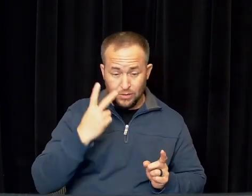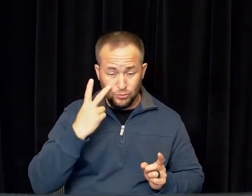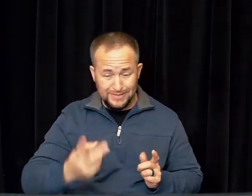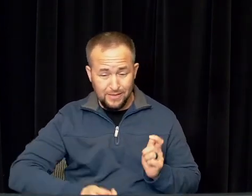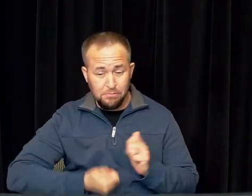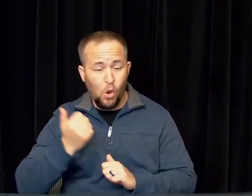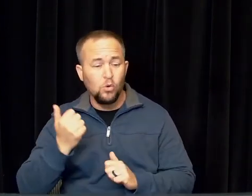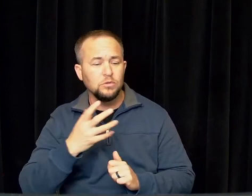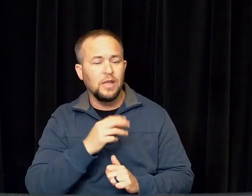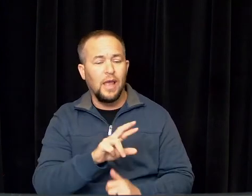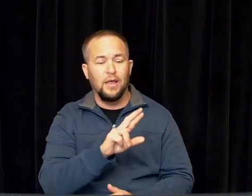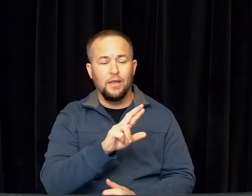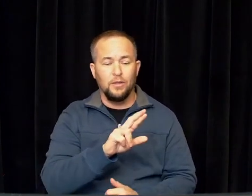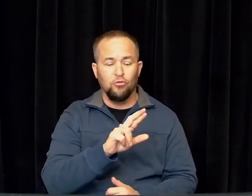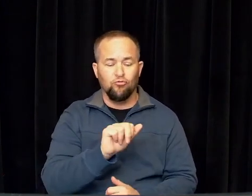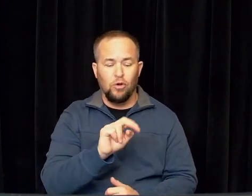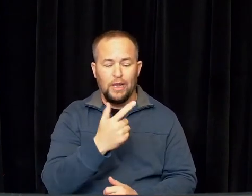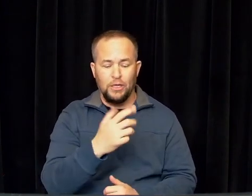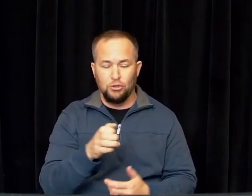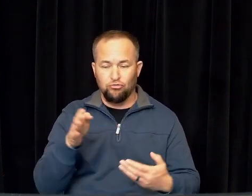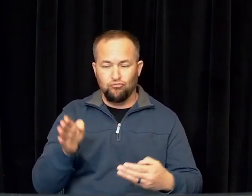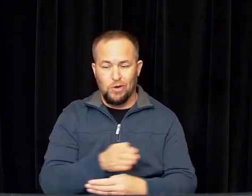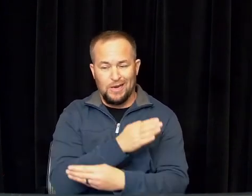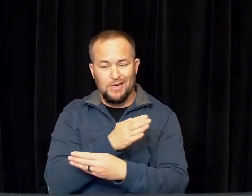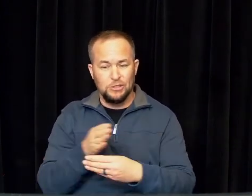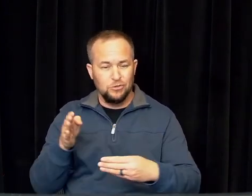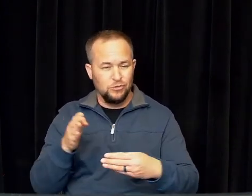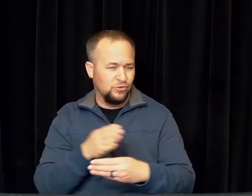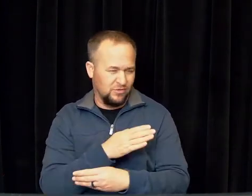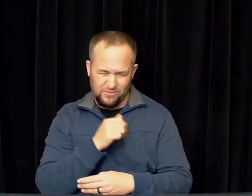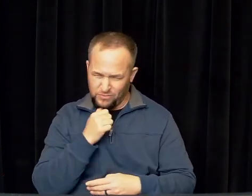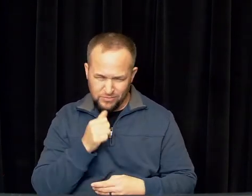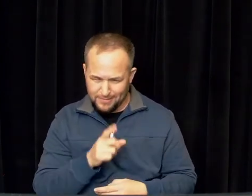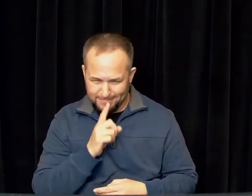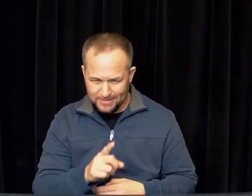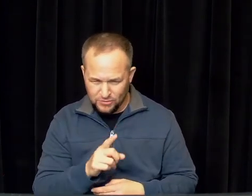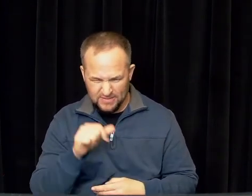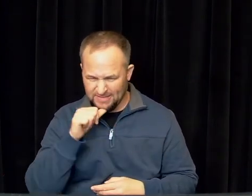And the range, which I know we don't actually do this chapter, but the range is, so that